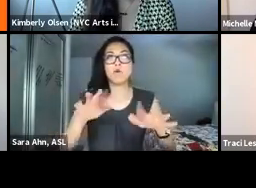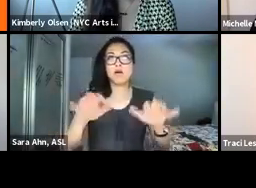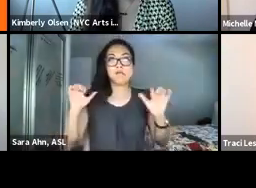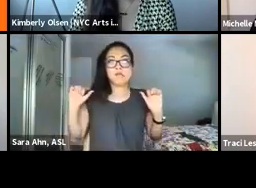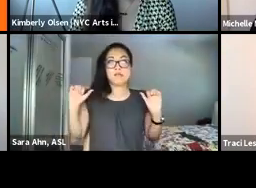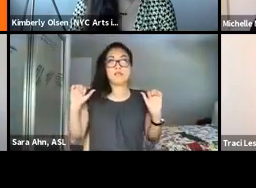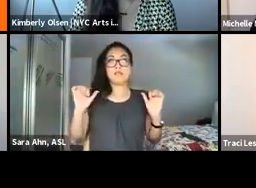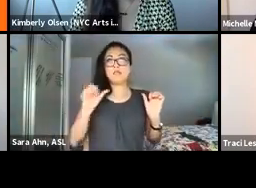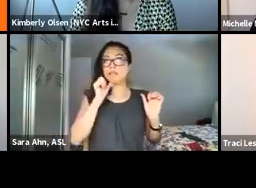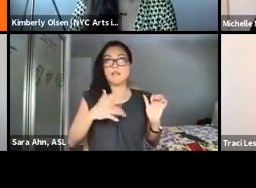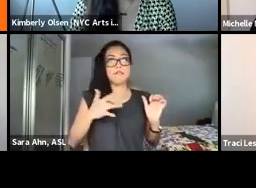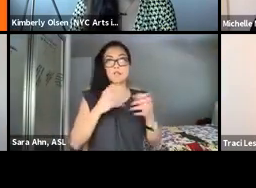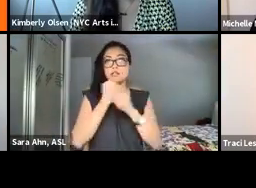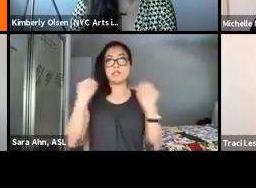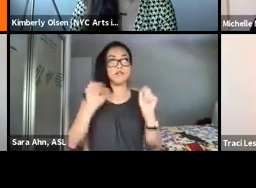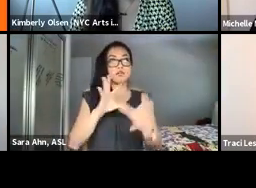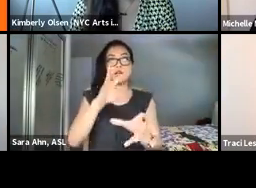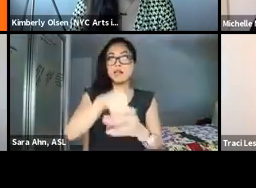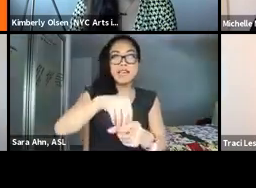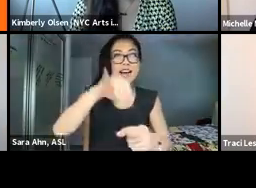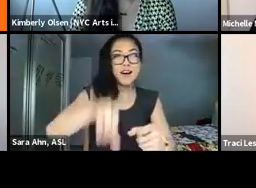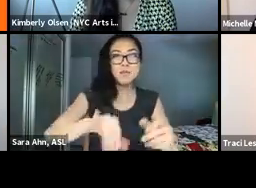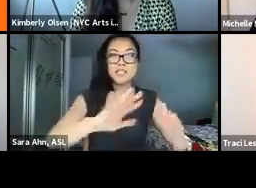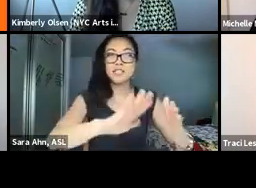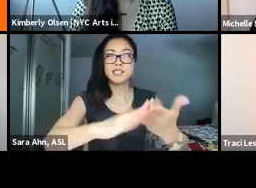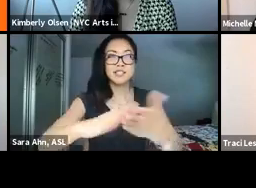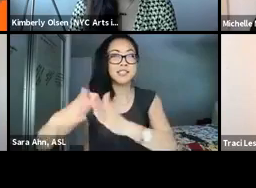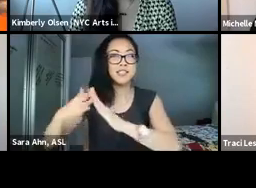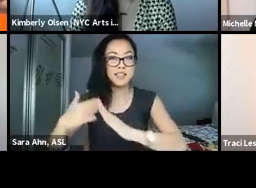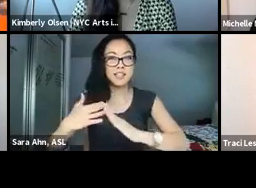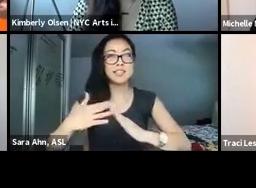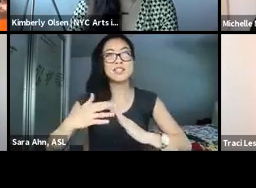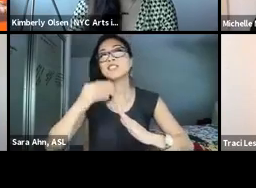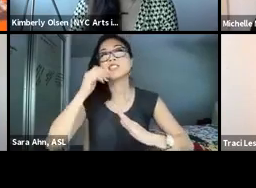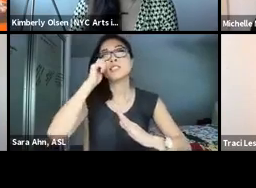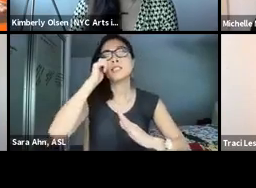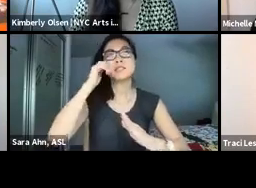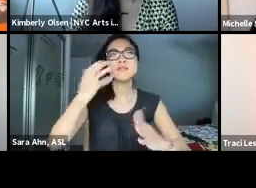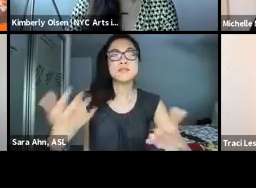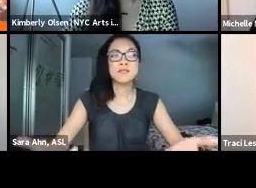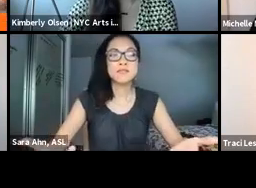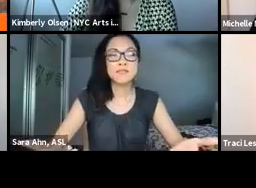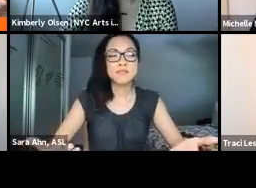class. The earned income from a class that is taught or the earned income of a show